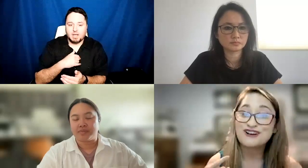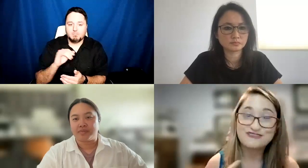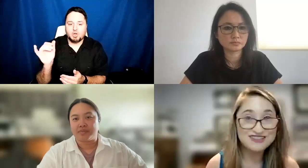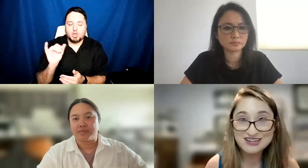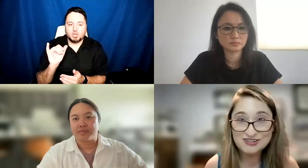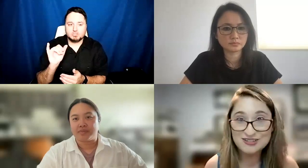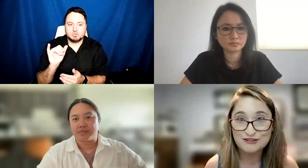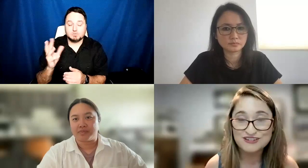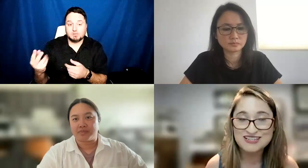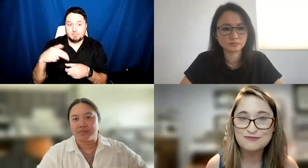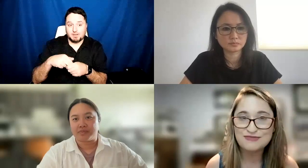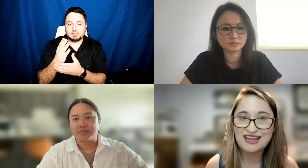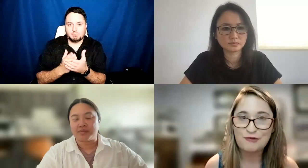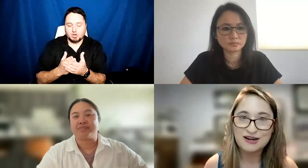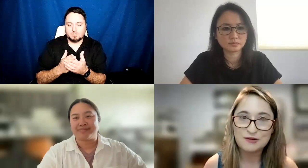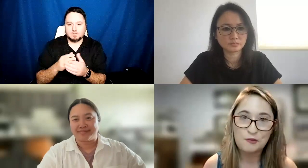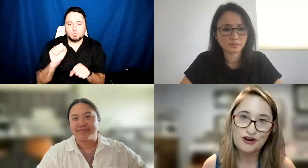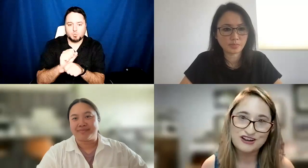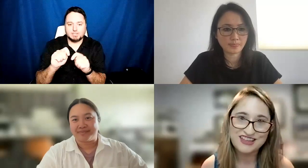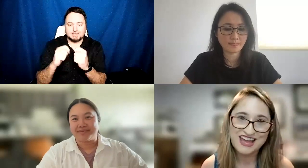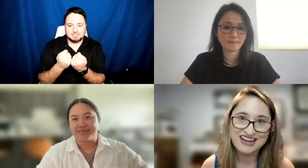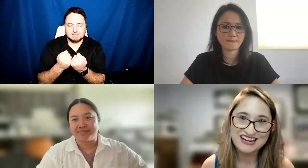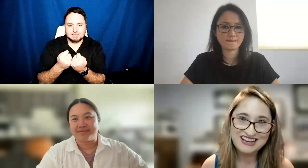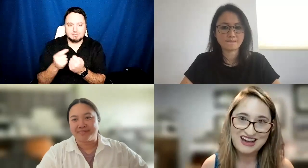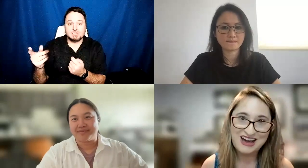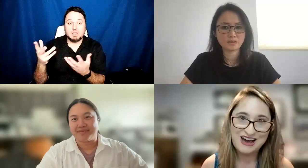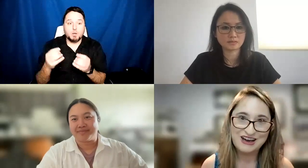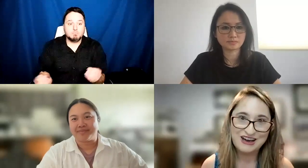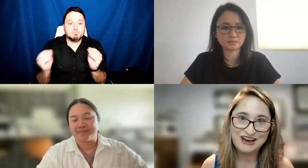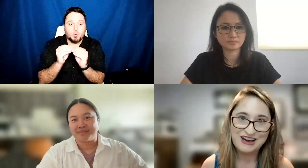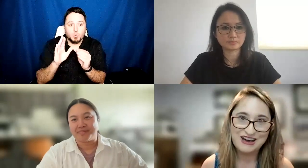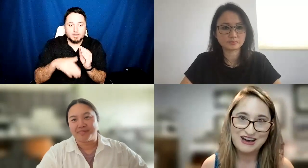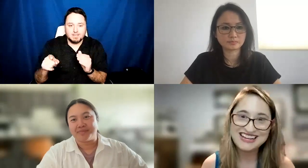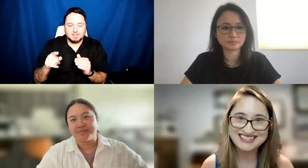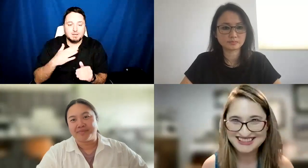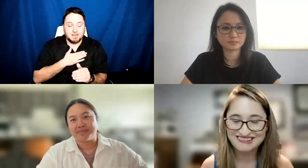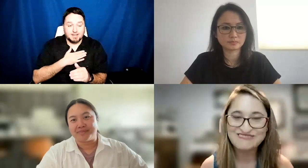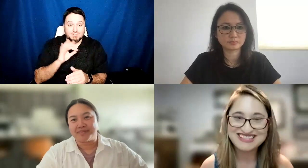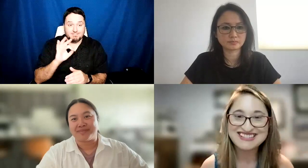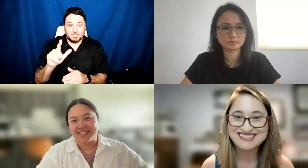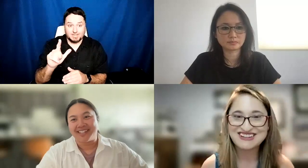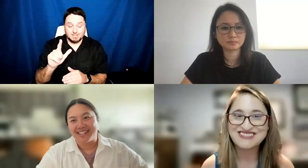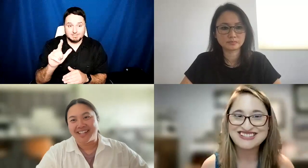as part of the Synergies work team. They wanted more than my freelance or business services,